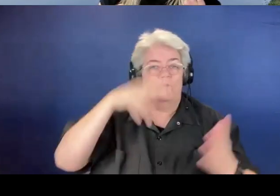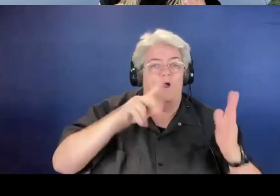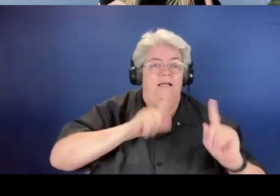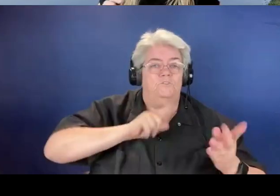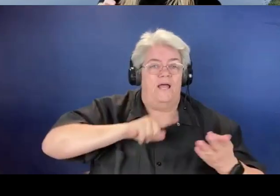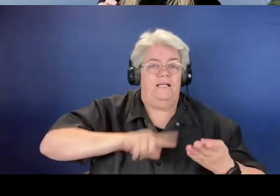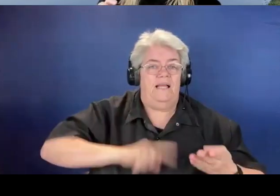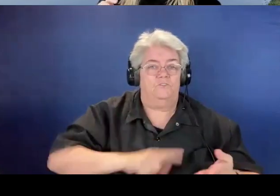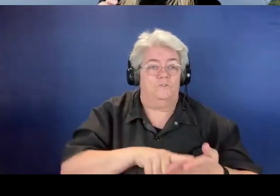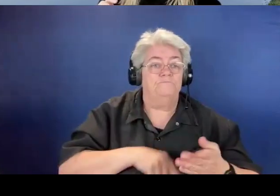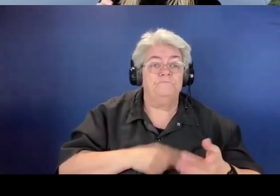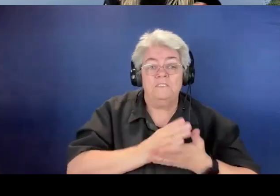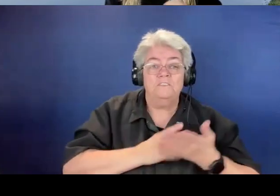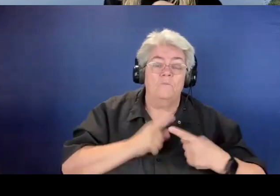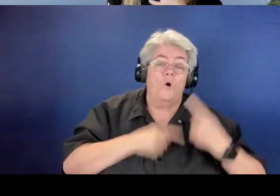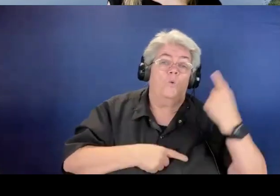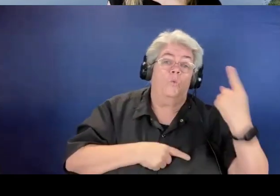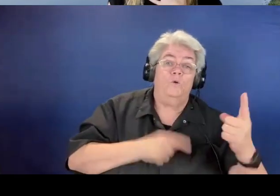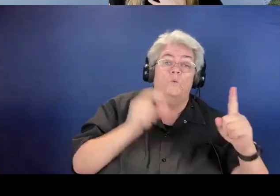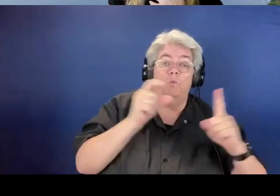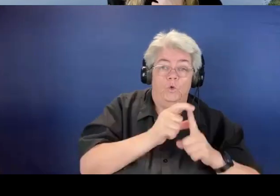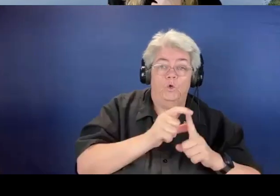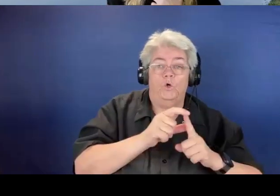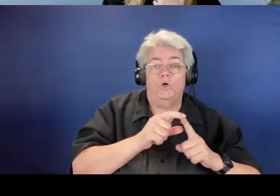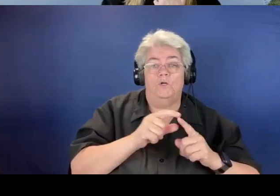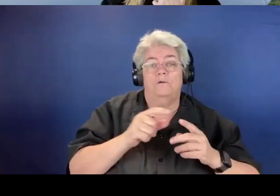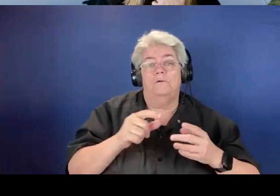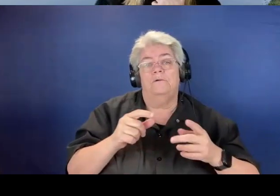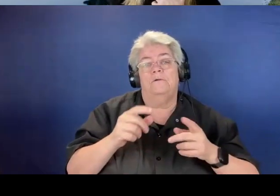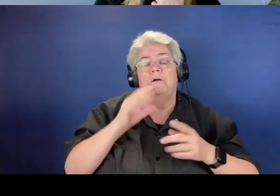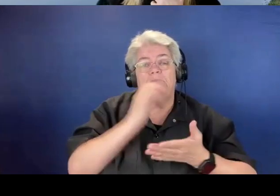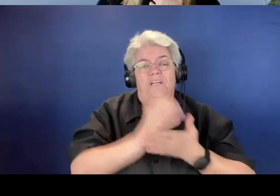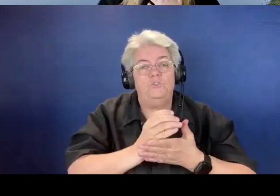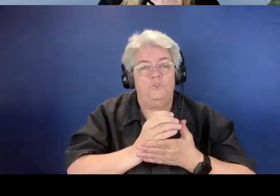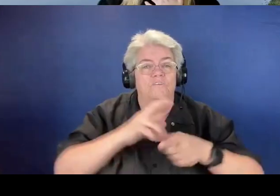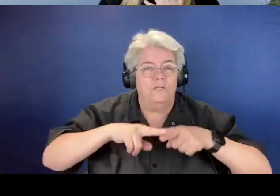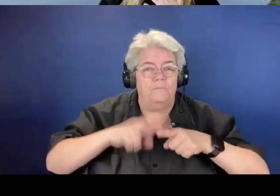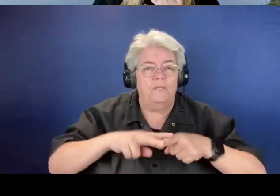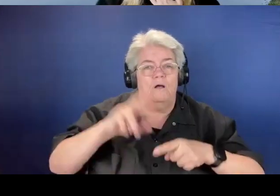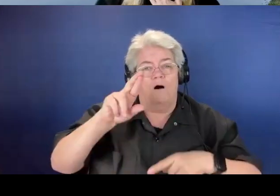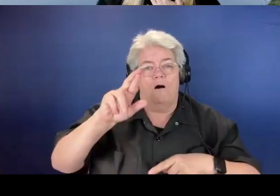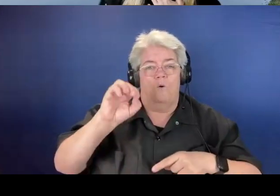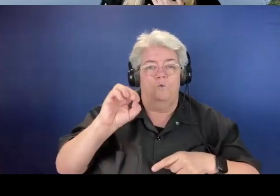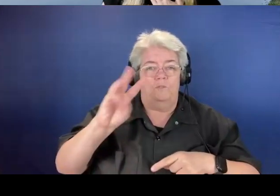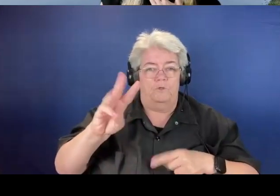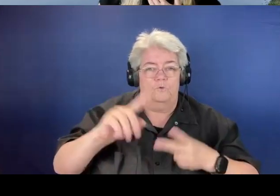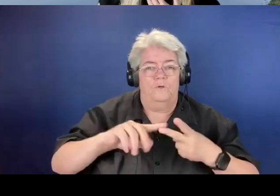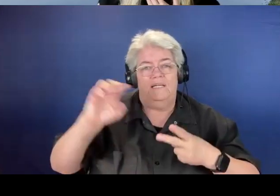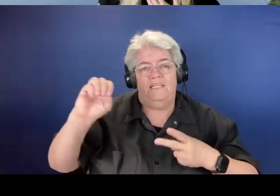like the receptive and expressive one word picture vocabulary tests. So the ROW and the EOW.